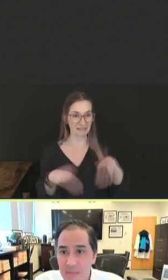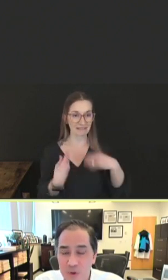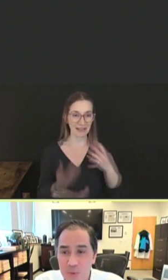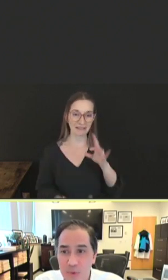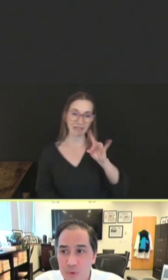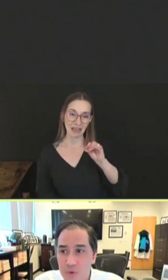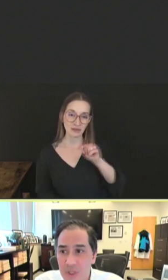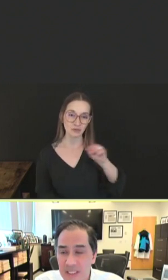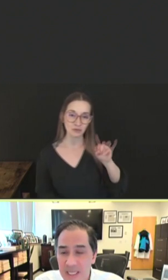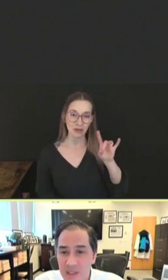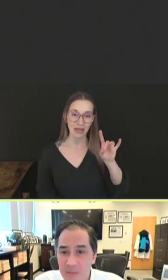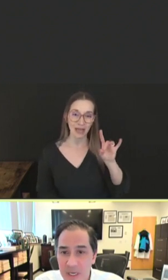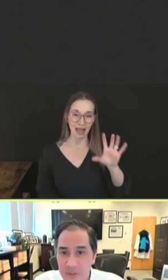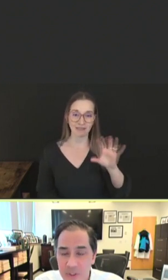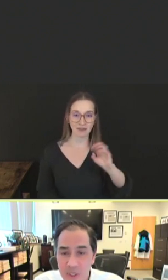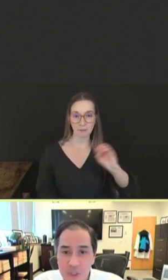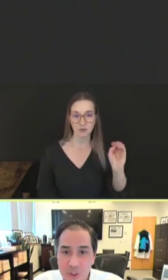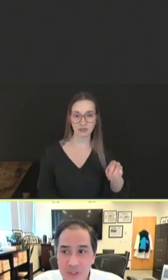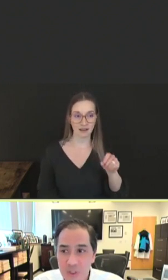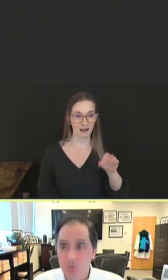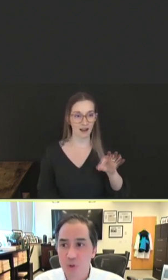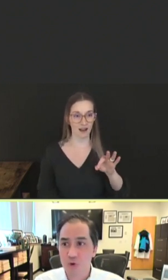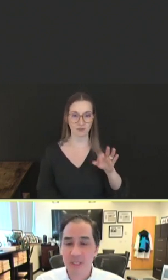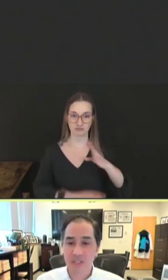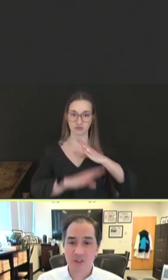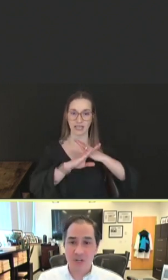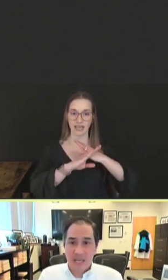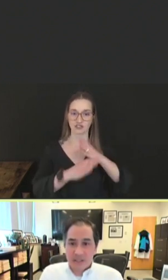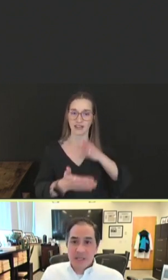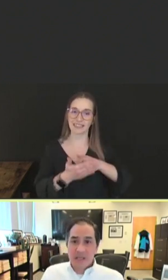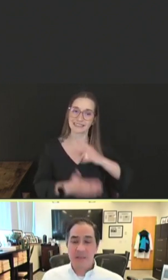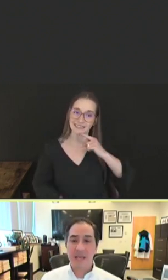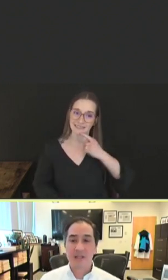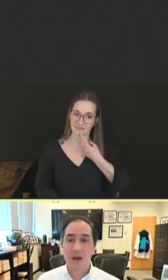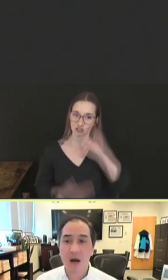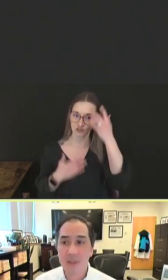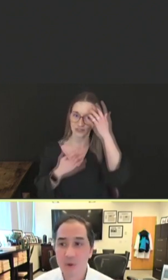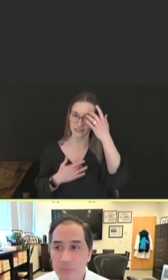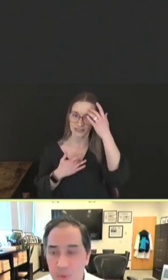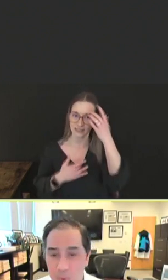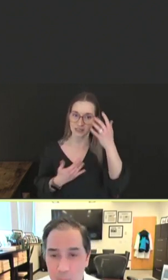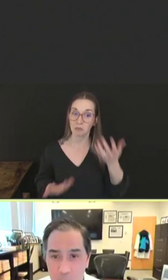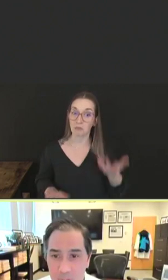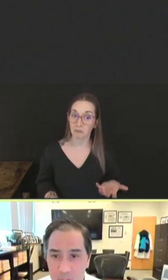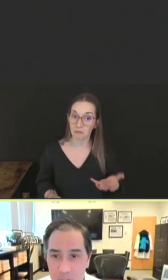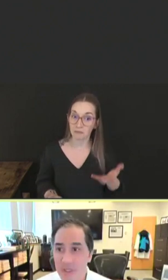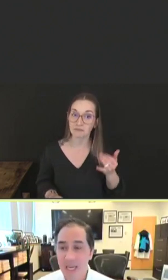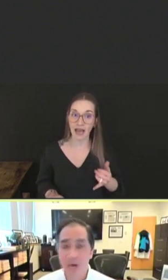measurable neutralizing antibodies. So this would strongly suggest that other immune components can